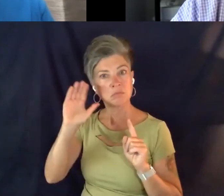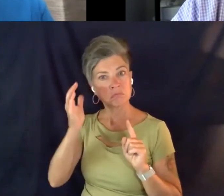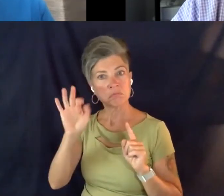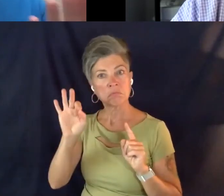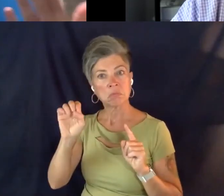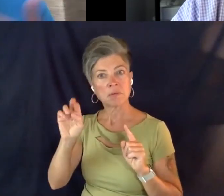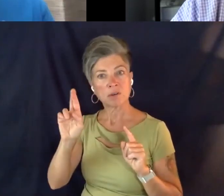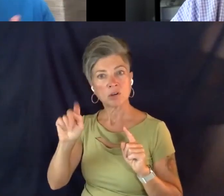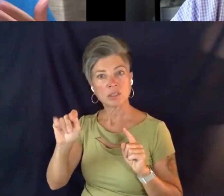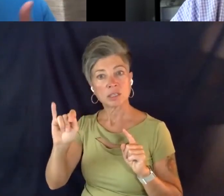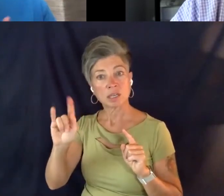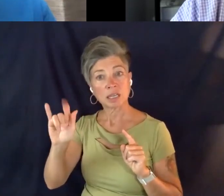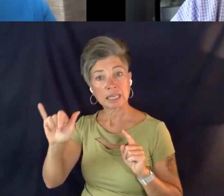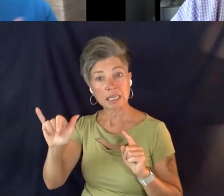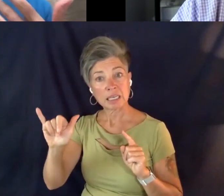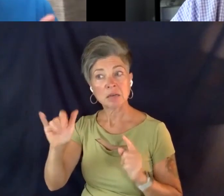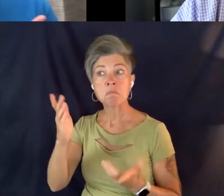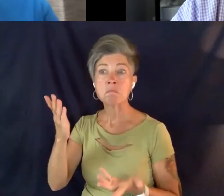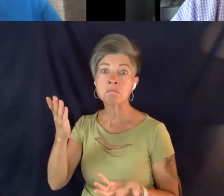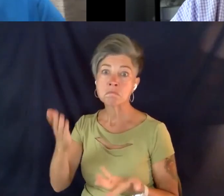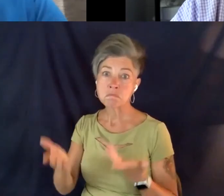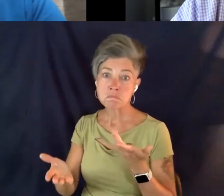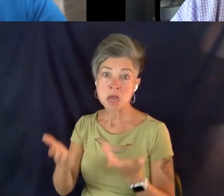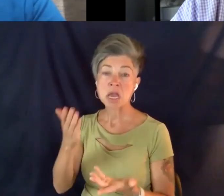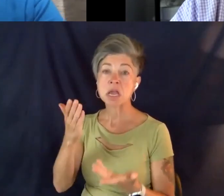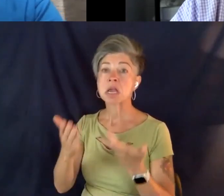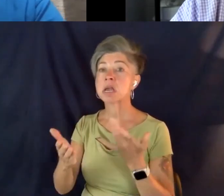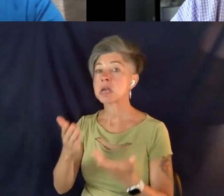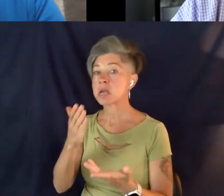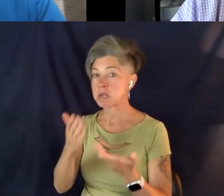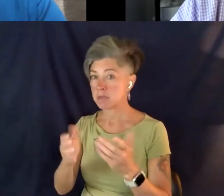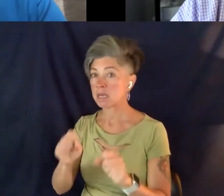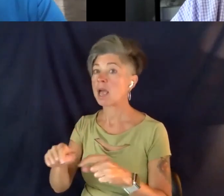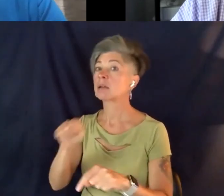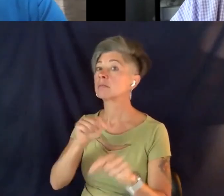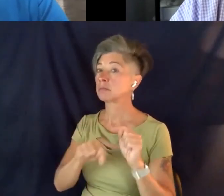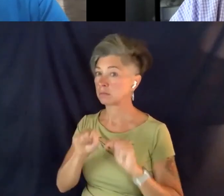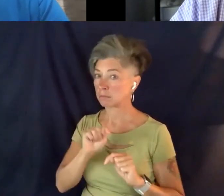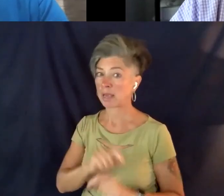that may have some response back, essentially. Cool.